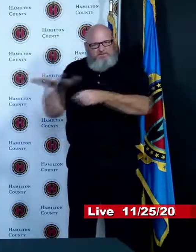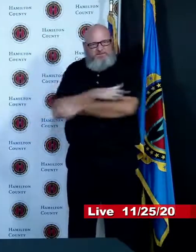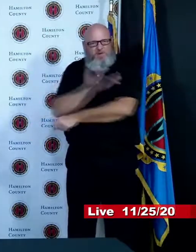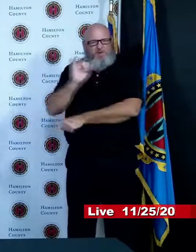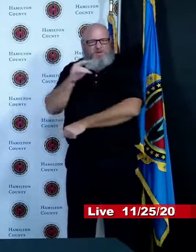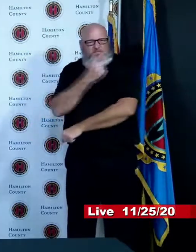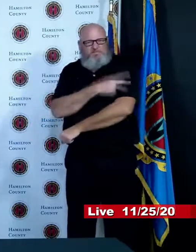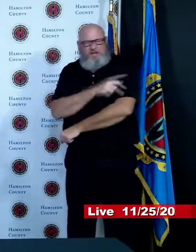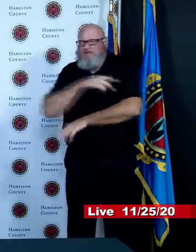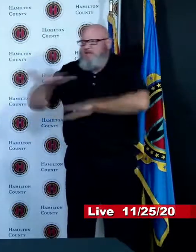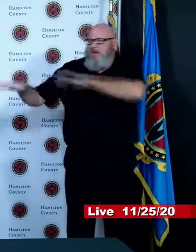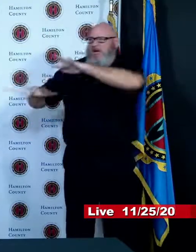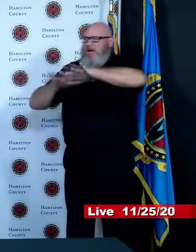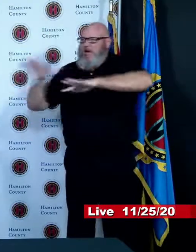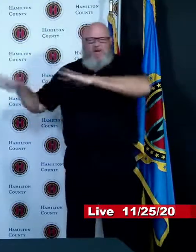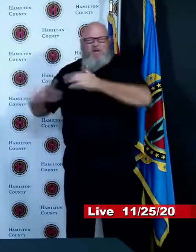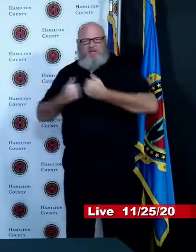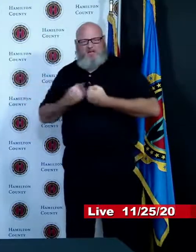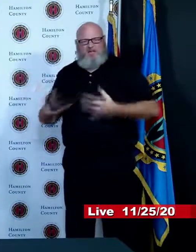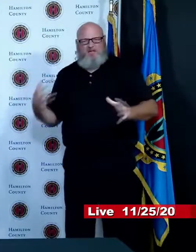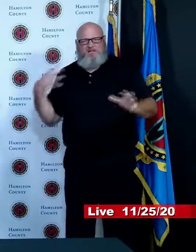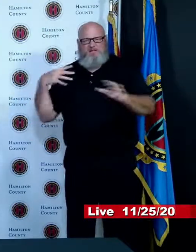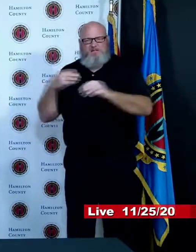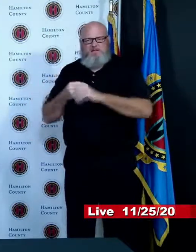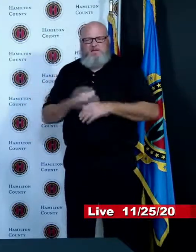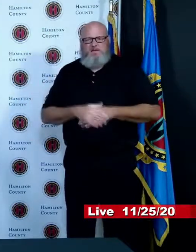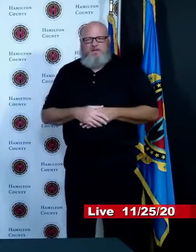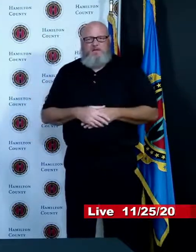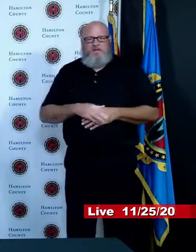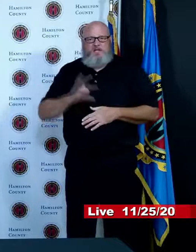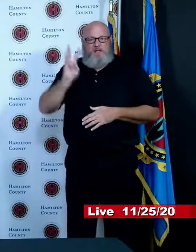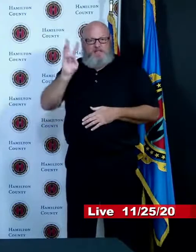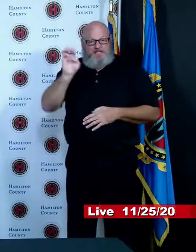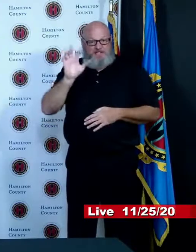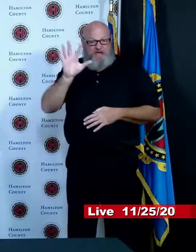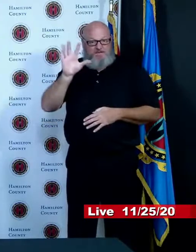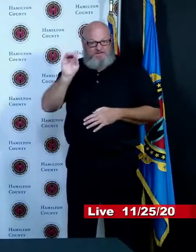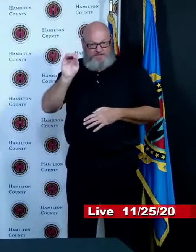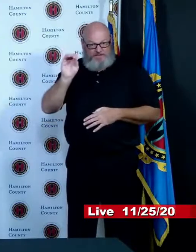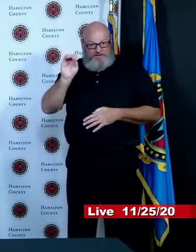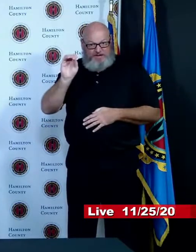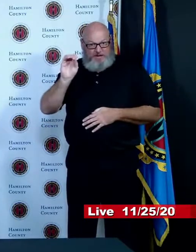in our region's hospital systems this represents an eight-fold increase in the number of Covid